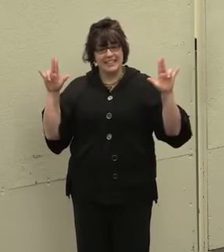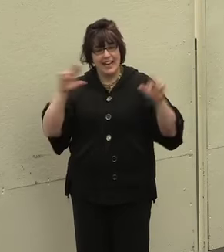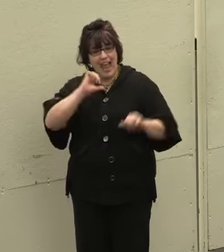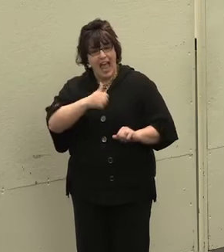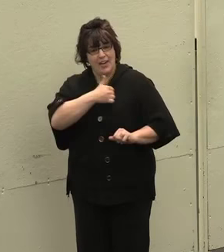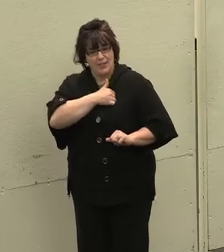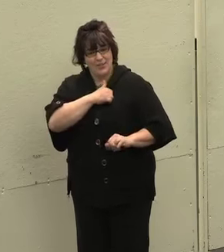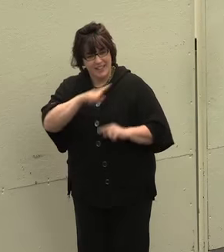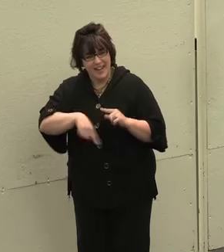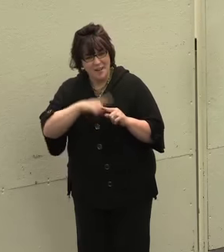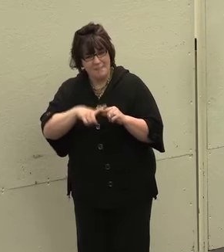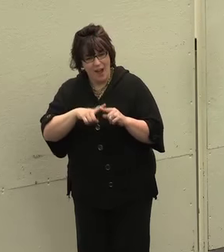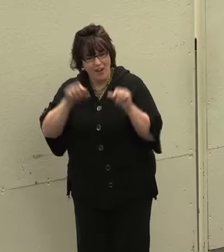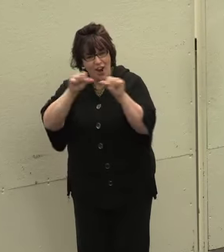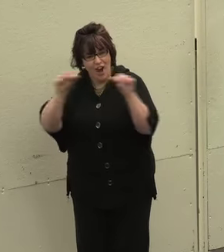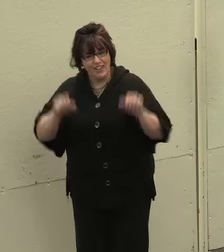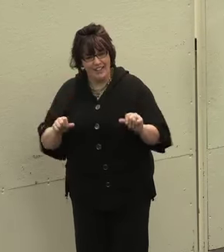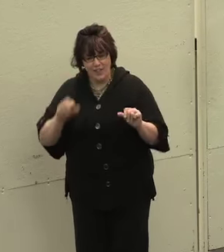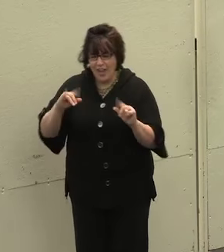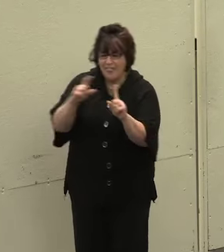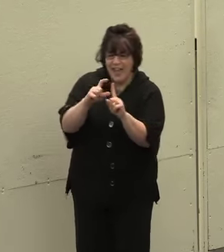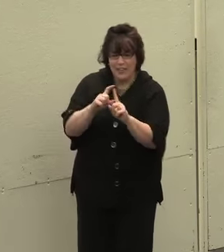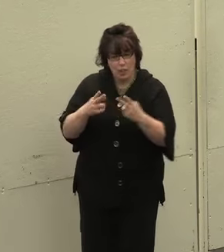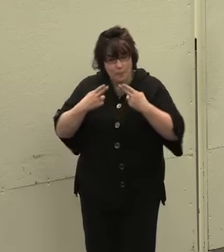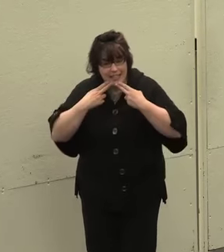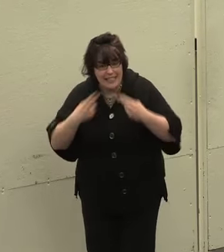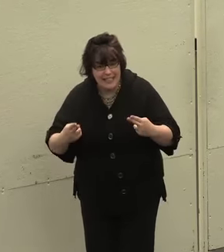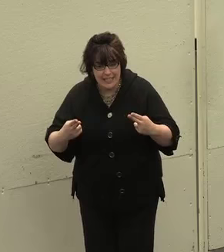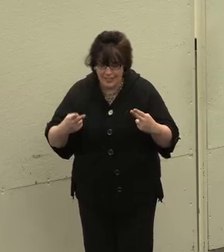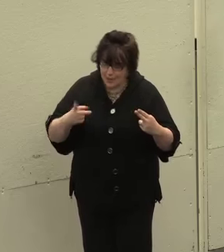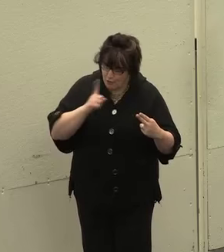But I think innocence means really fundamental